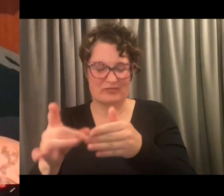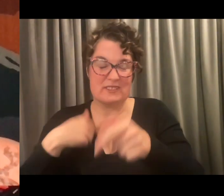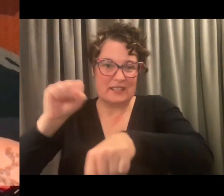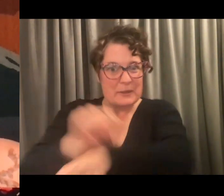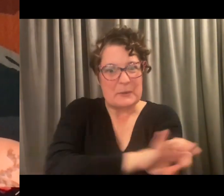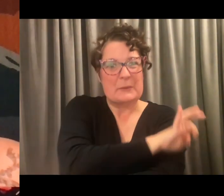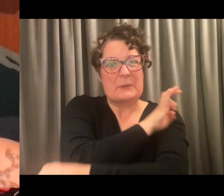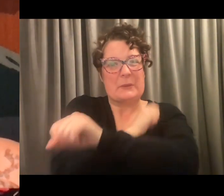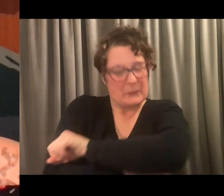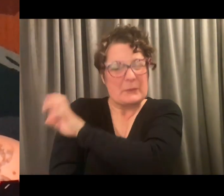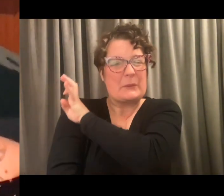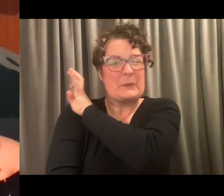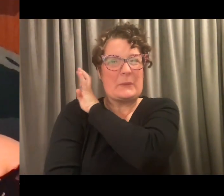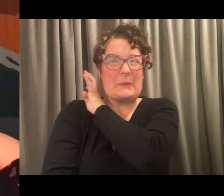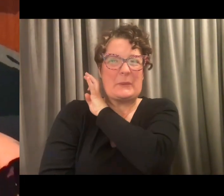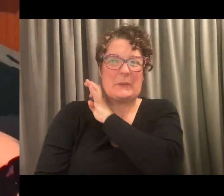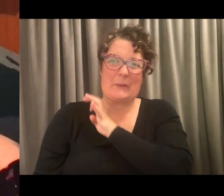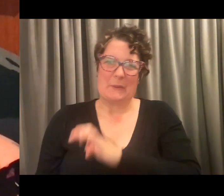Face of a lion, an eagle, a human, a cow.